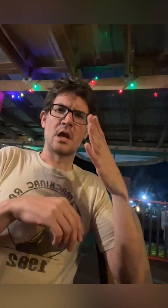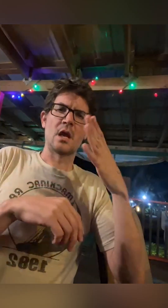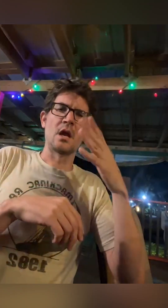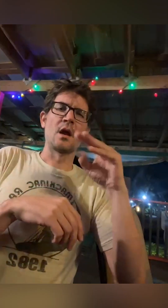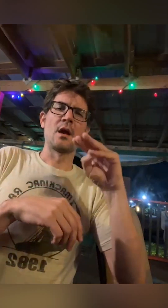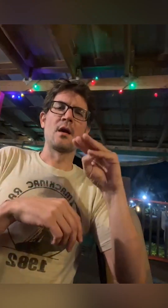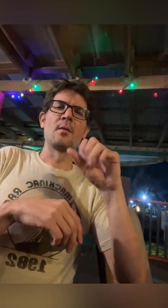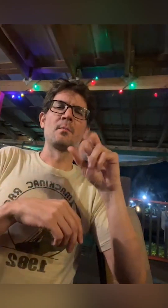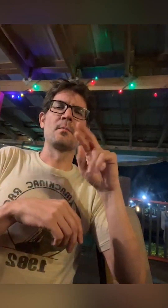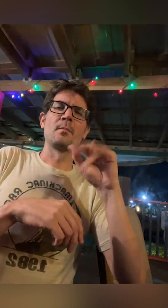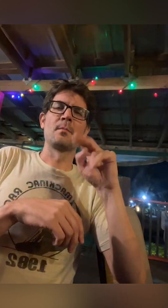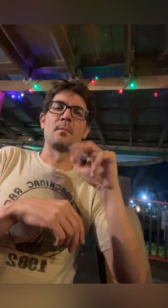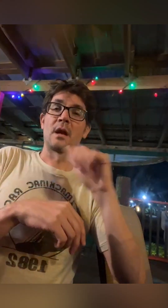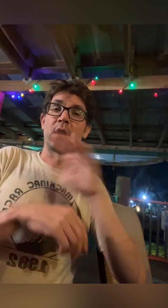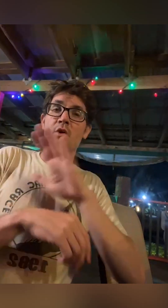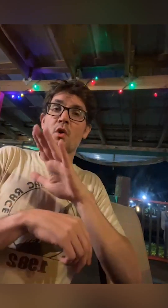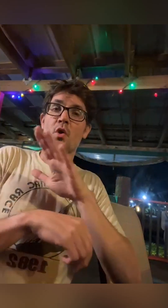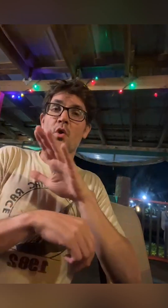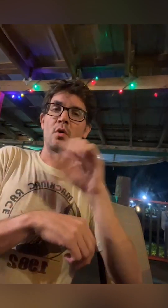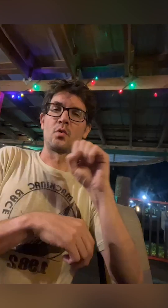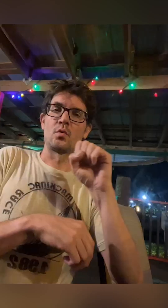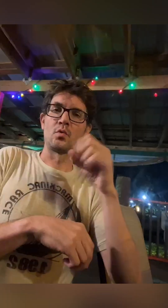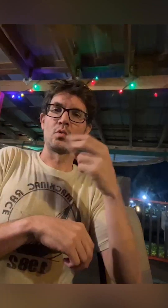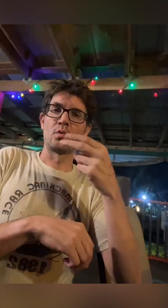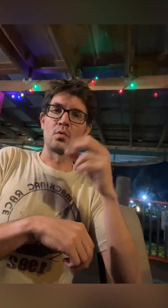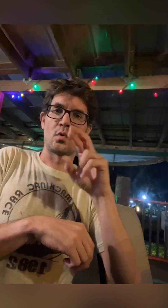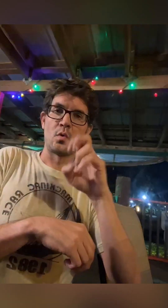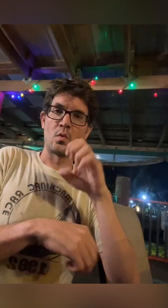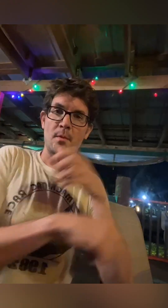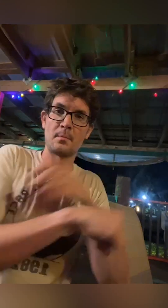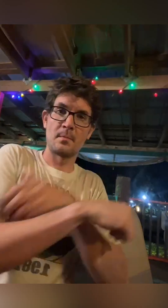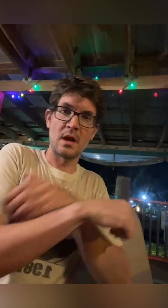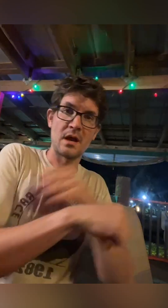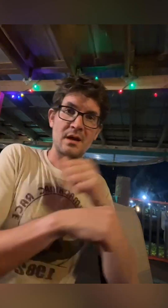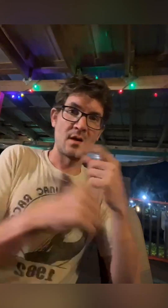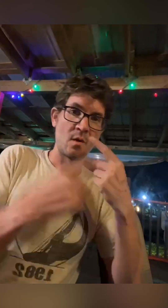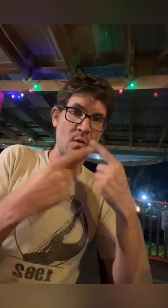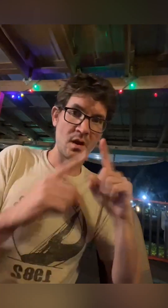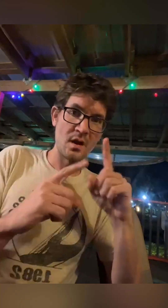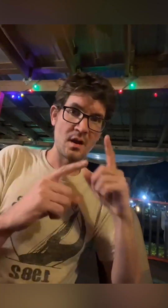It looked like the marina’s shore power just wasn’t working right.